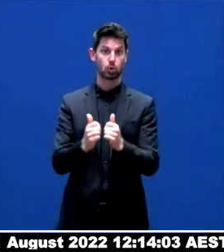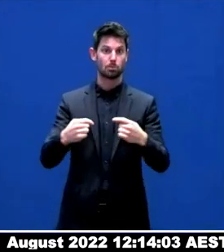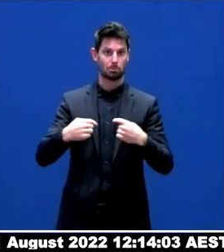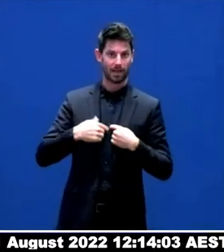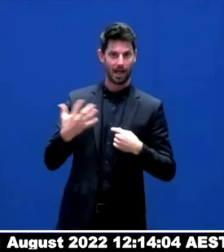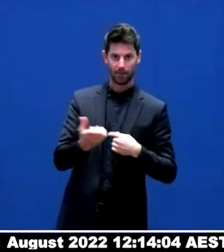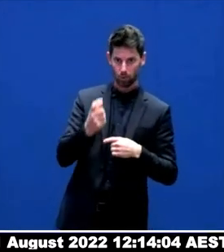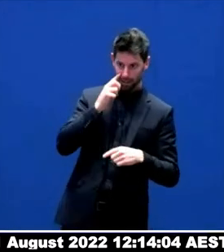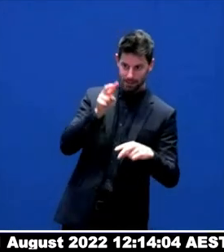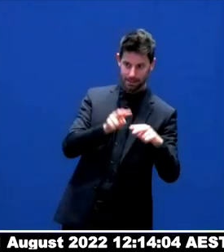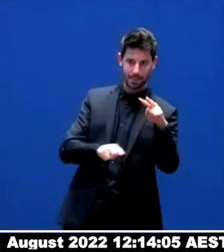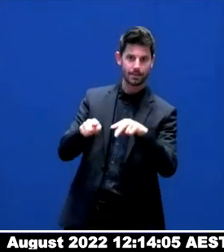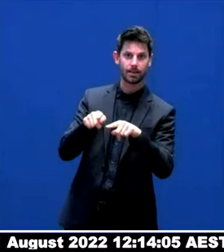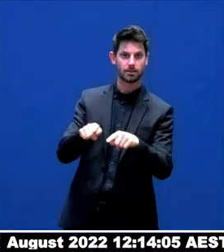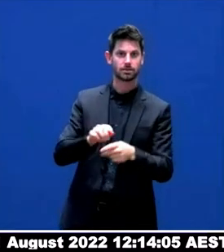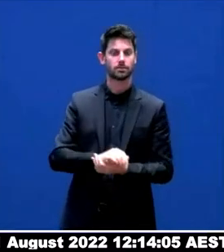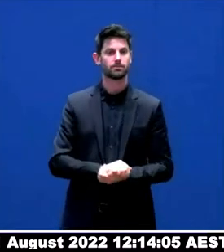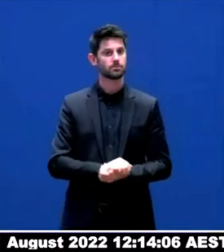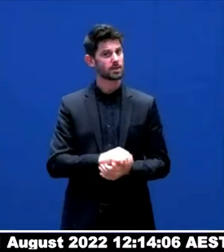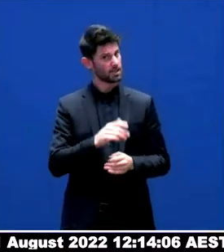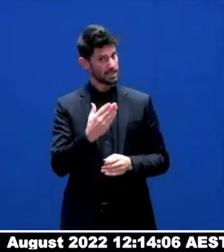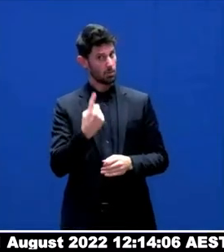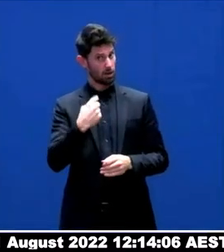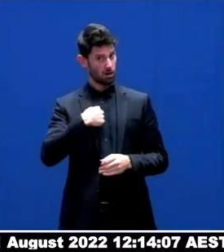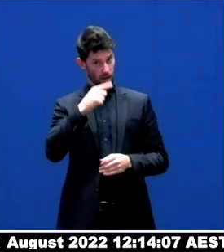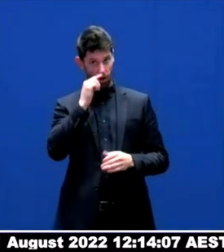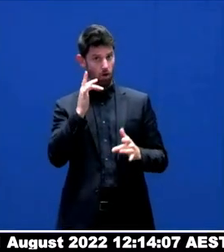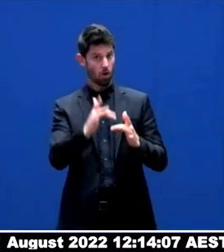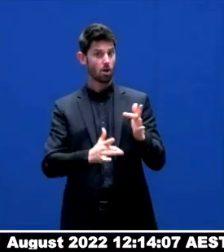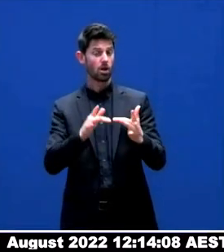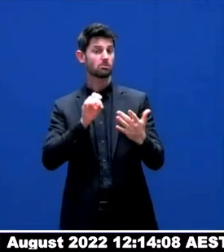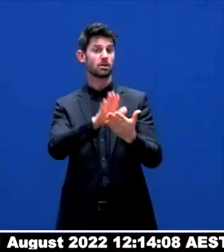So a person can actually go online and say, "I live at Parramatta or I